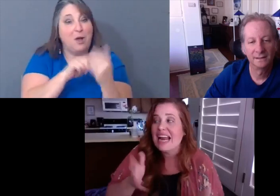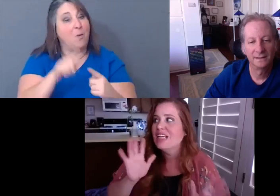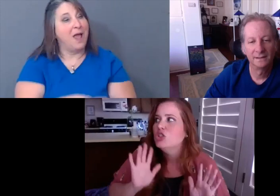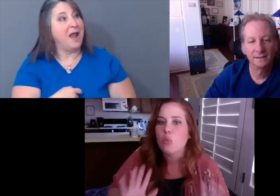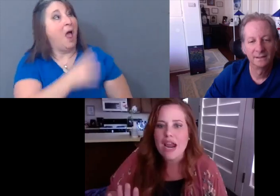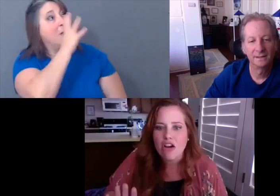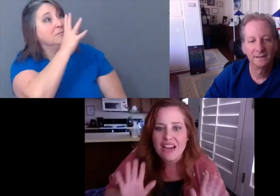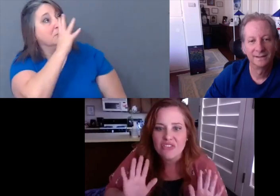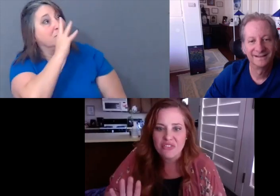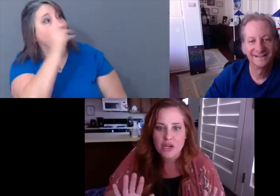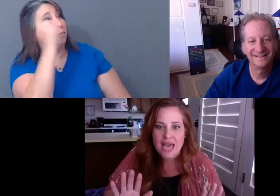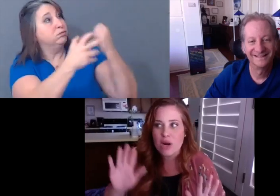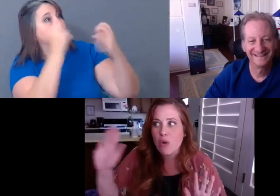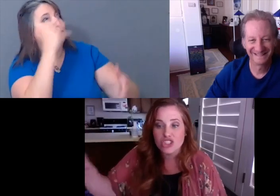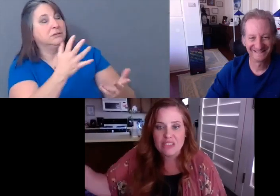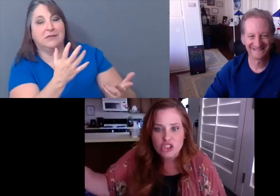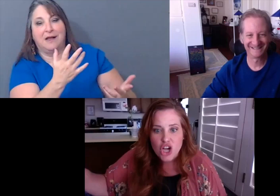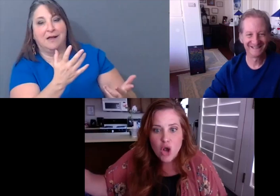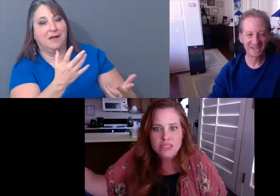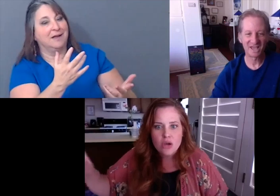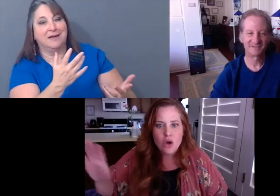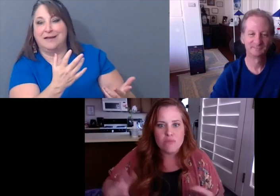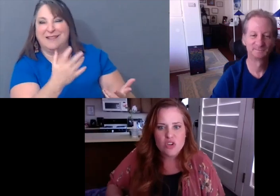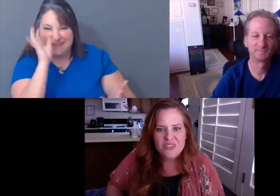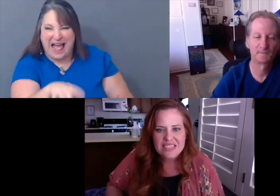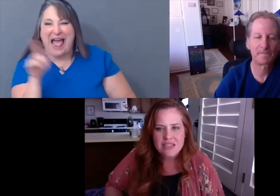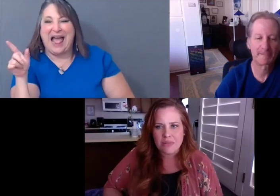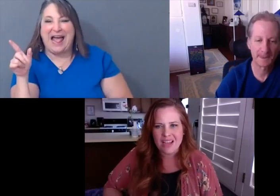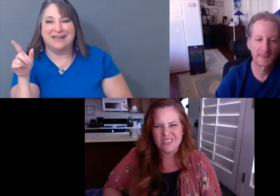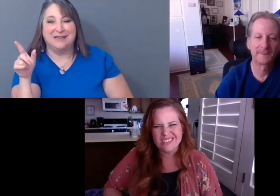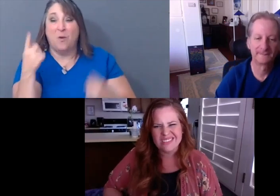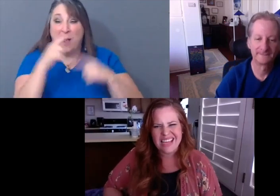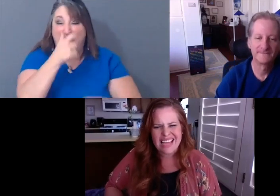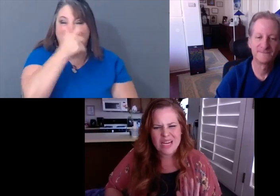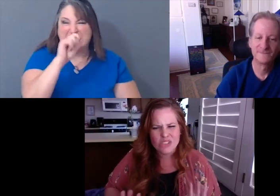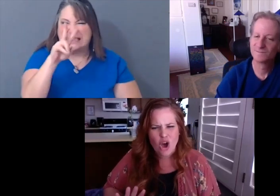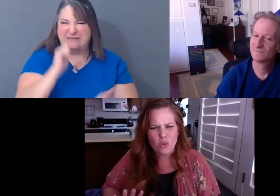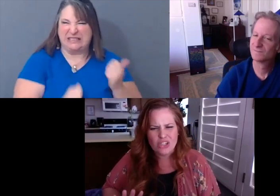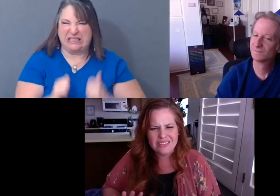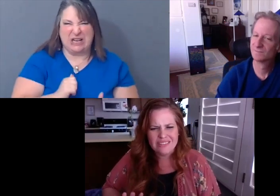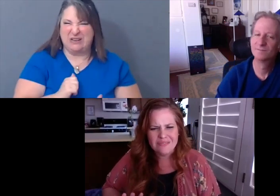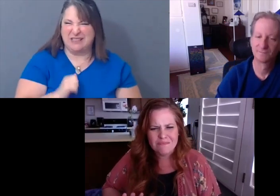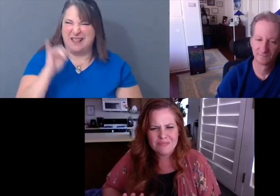And I swear, I can feel that when I watch TV shows, or movies, I'm like, uh that line was awkward